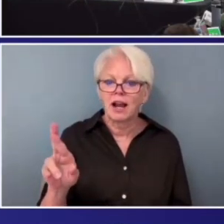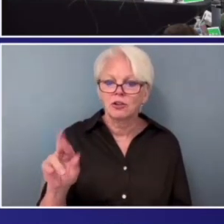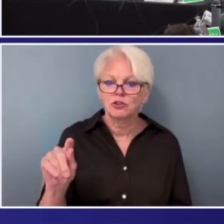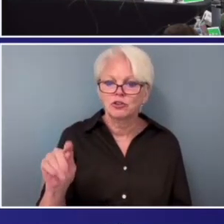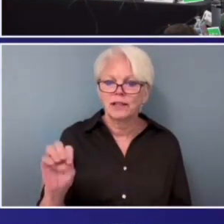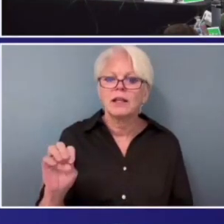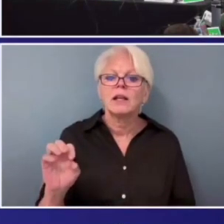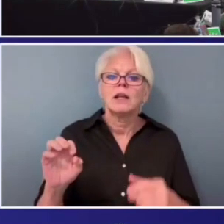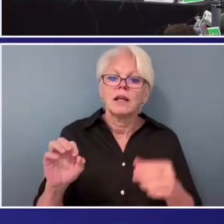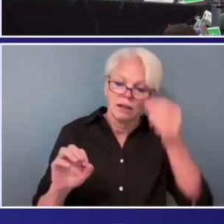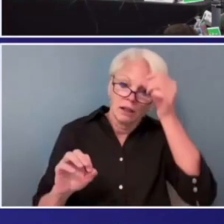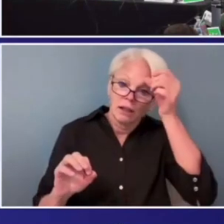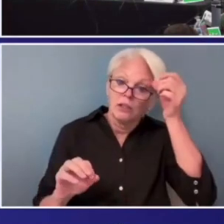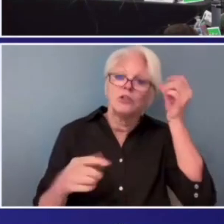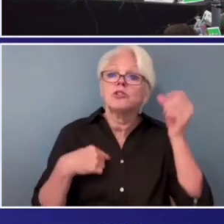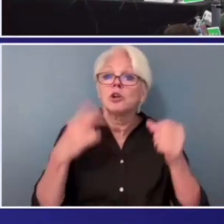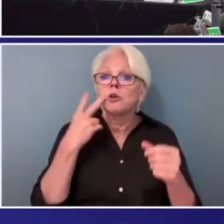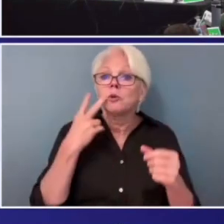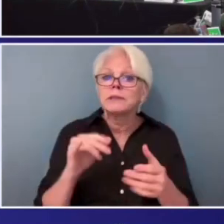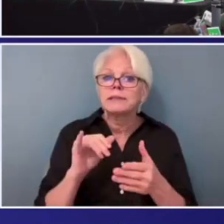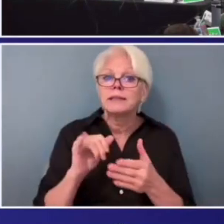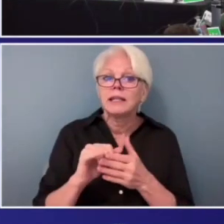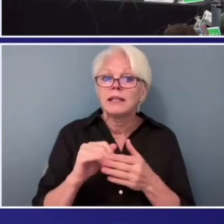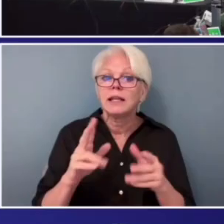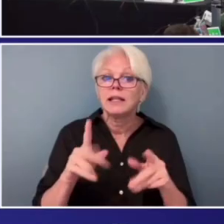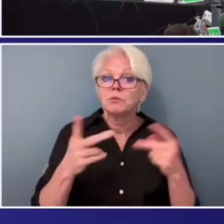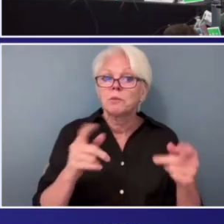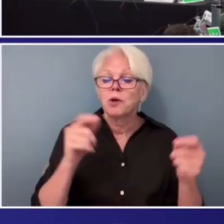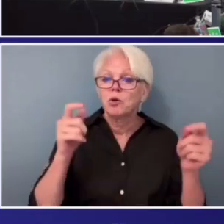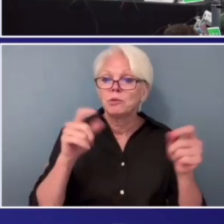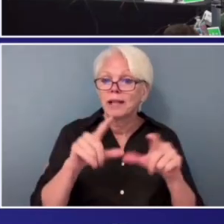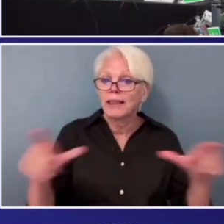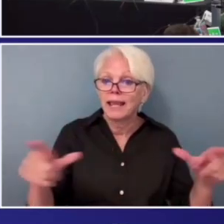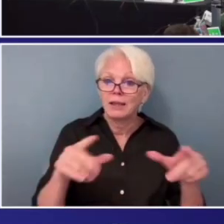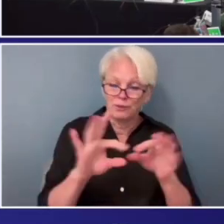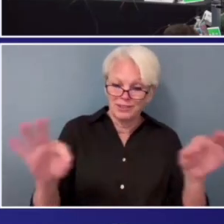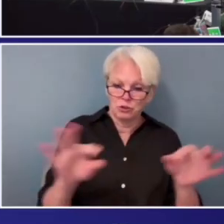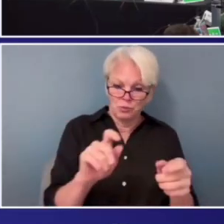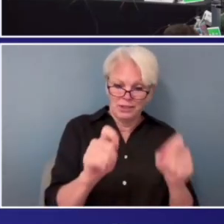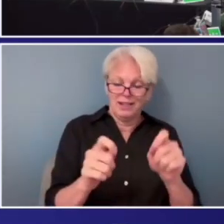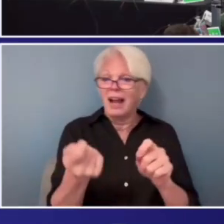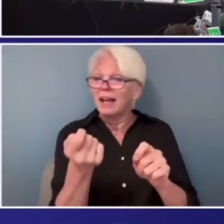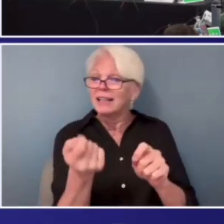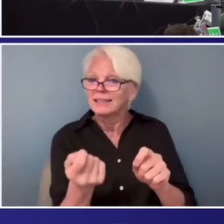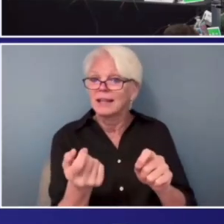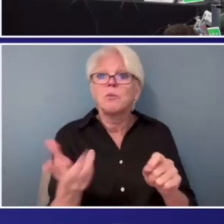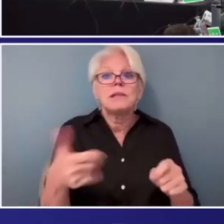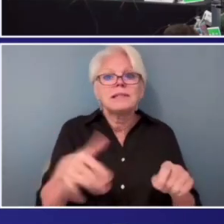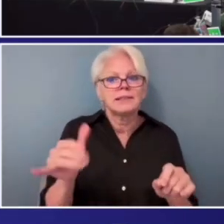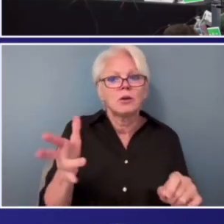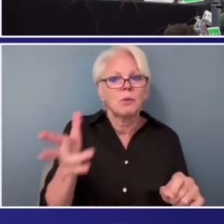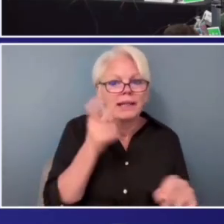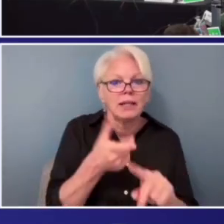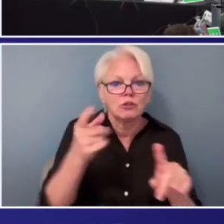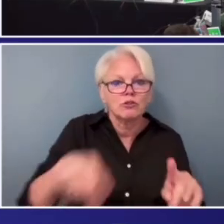proposed language that we've tweaked it slightly. We still want to hear from you. And we'll go through that in specificity in